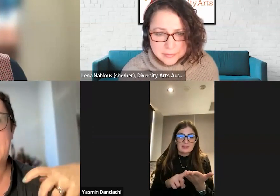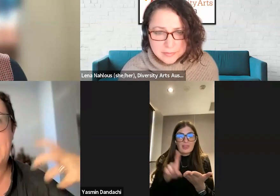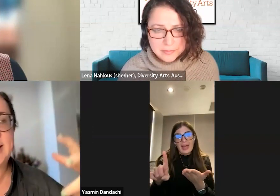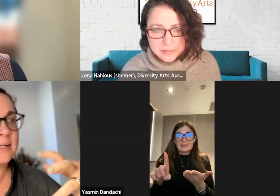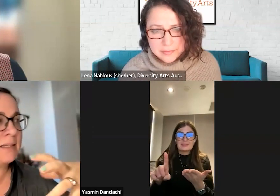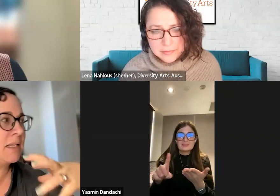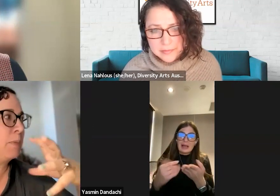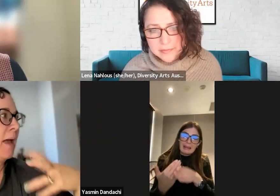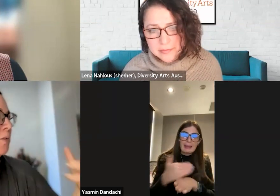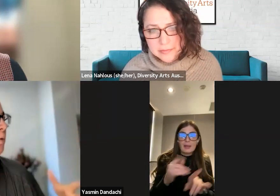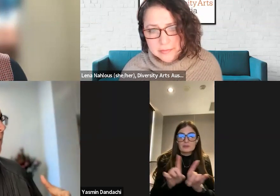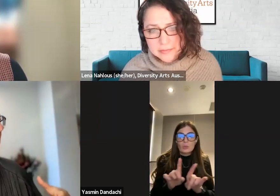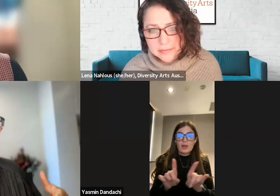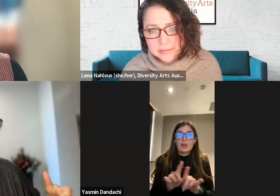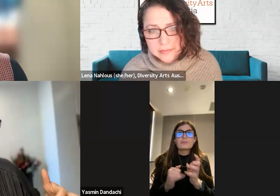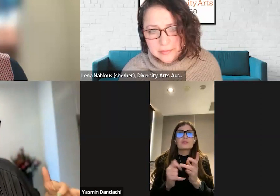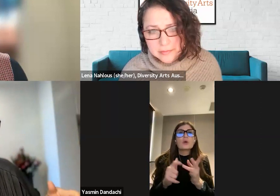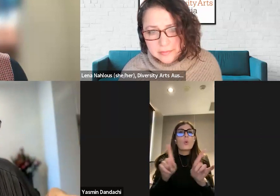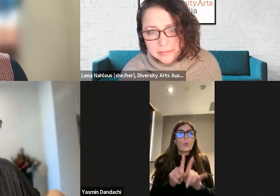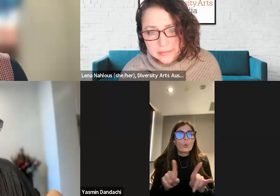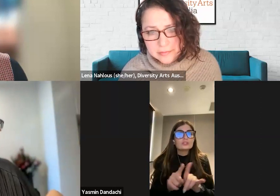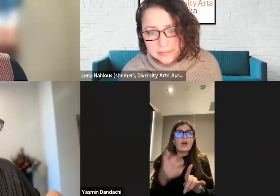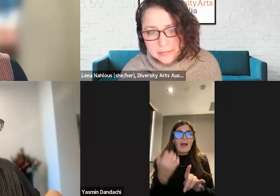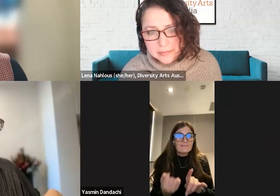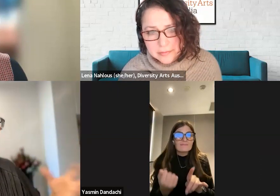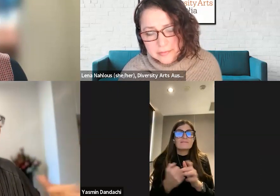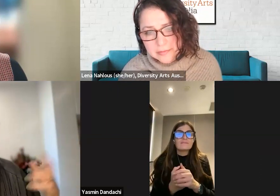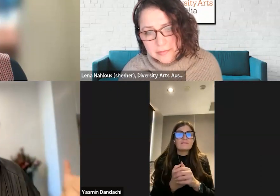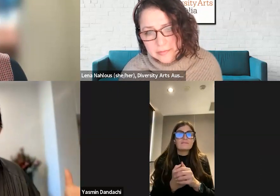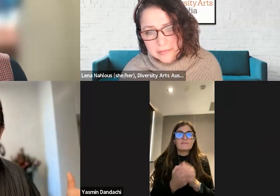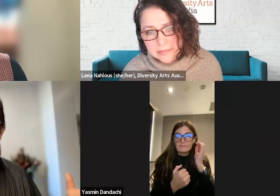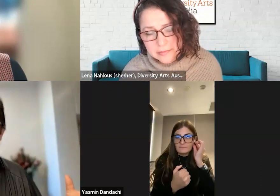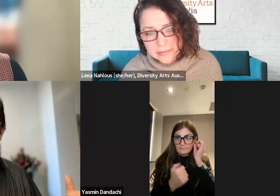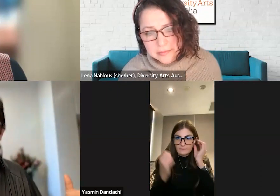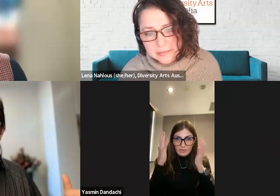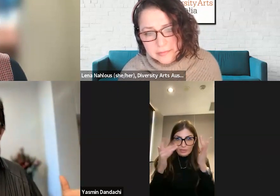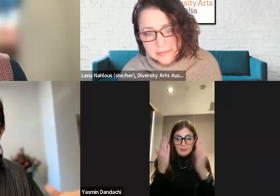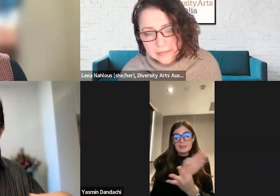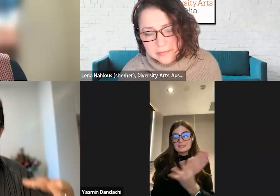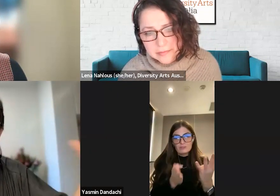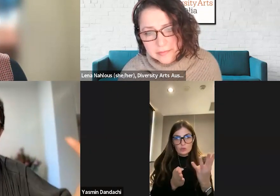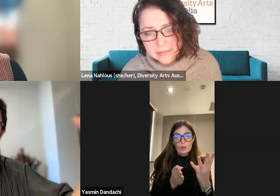And there's perhaps also a need to think about different ways of getting that advice from,